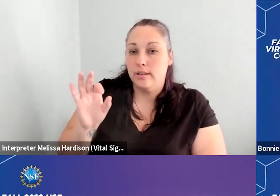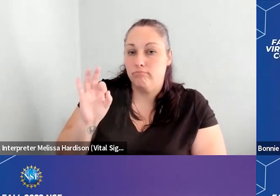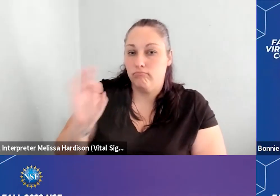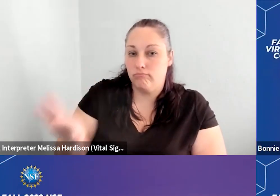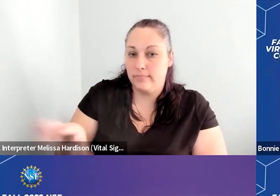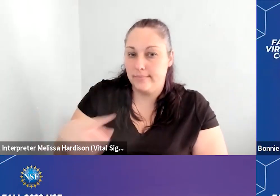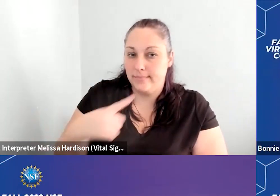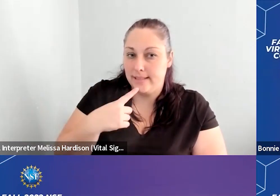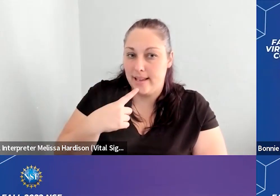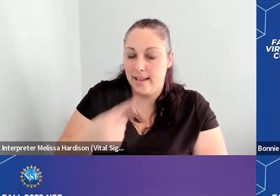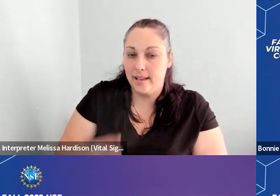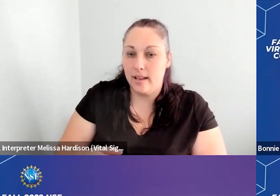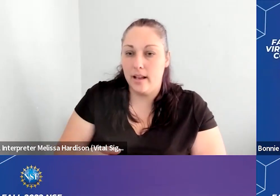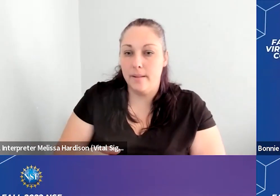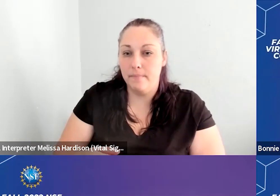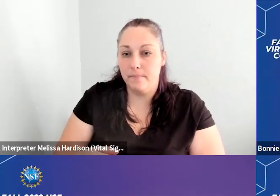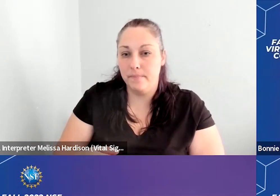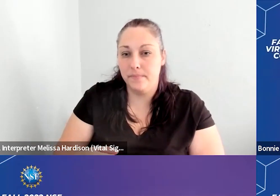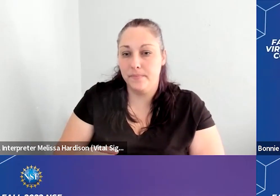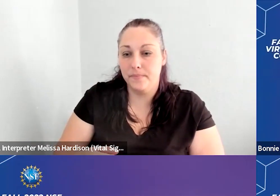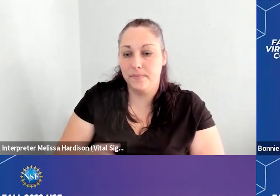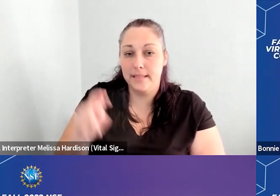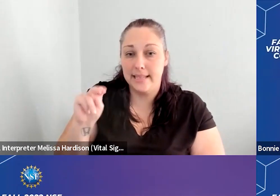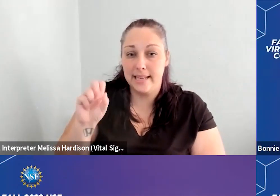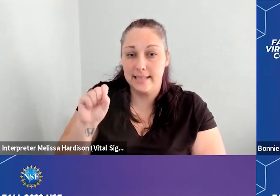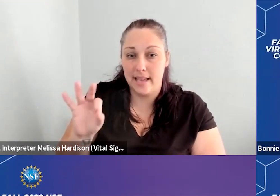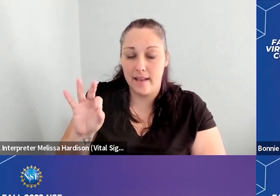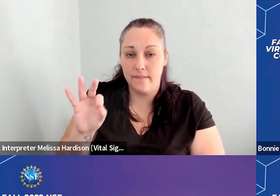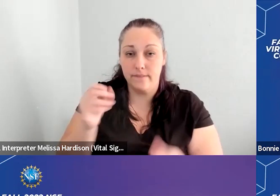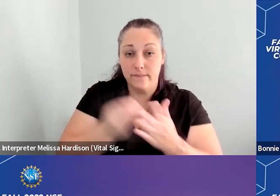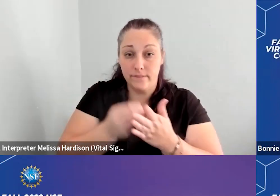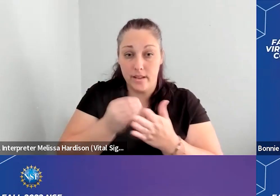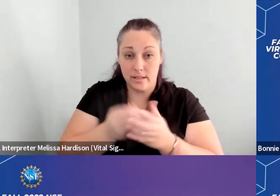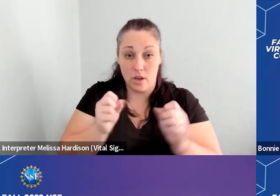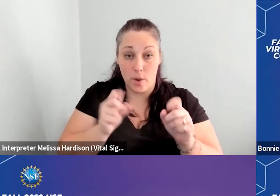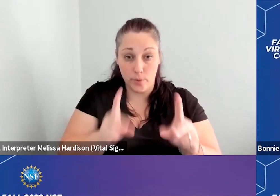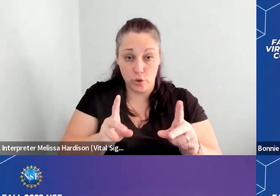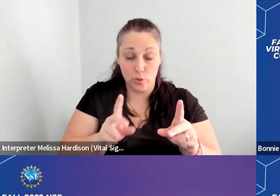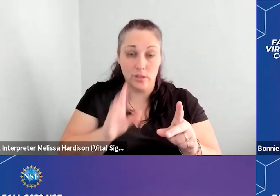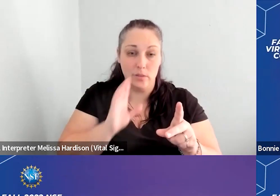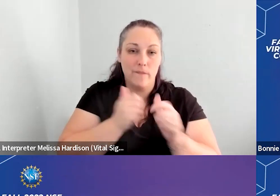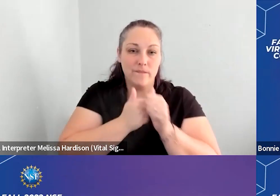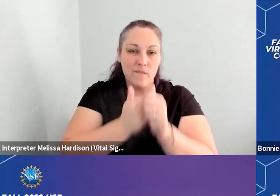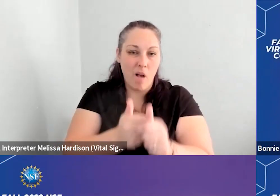all the NSF funding opportunities follow a standard format.